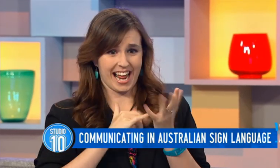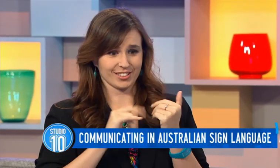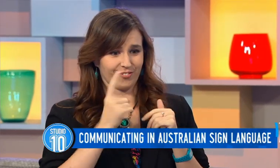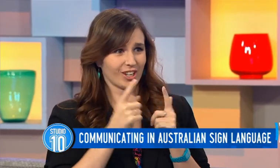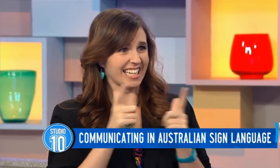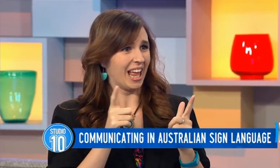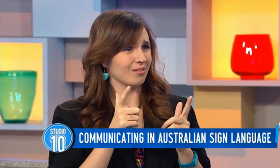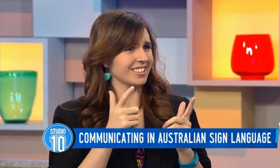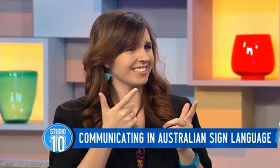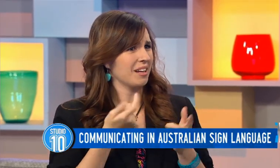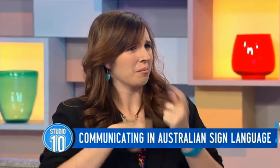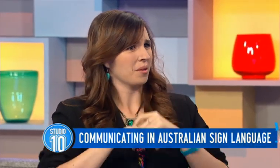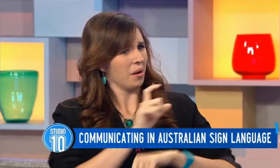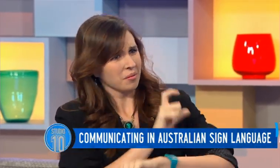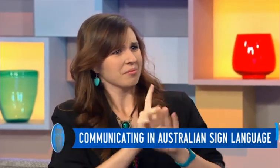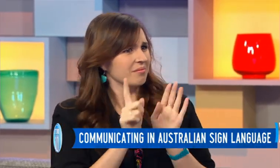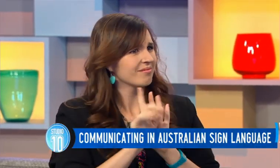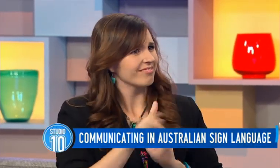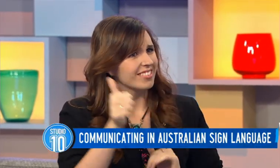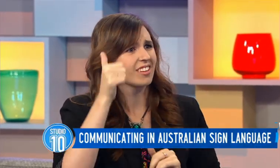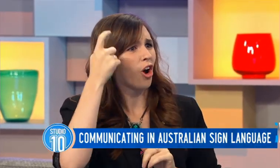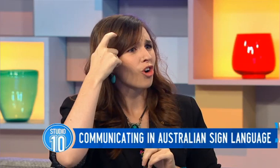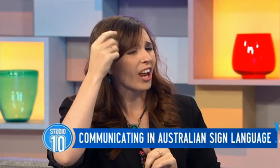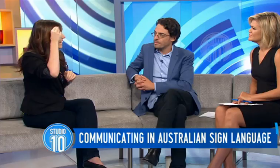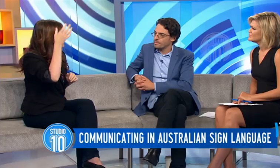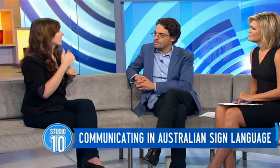I'm living proof that you can have Auslan as a first language and become a confident assertive